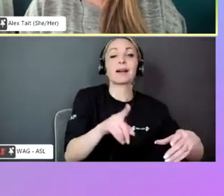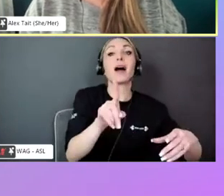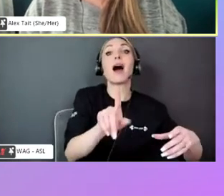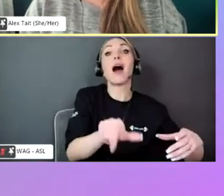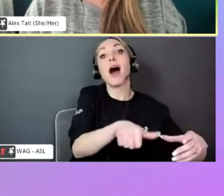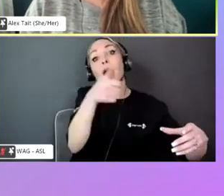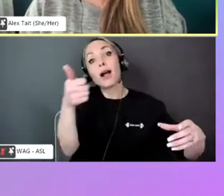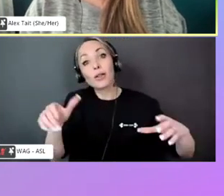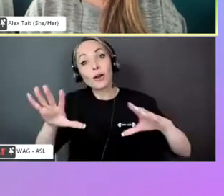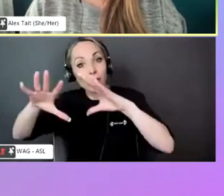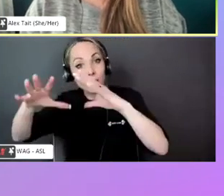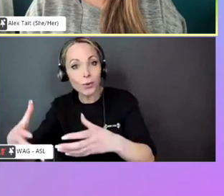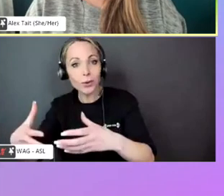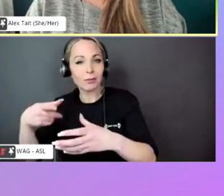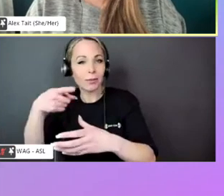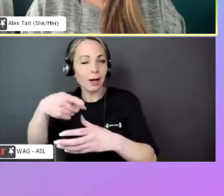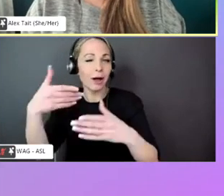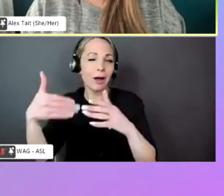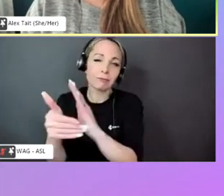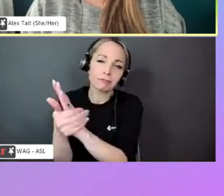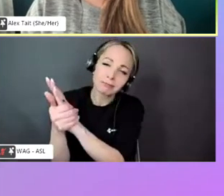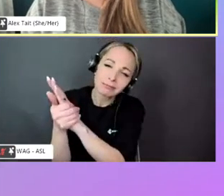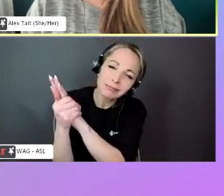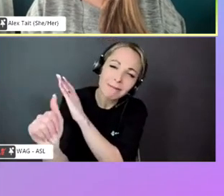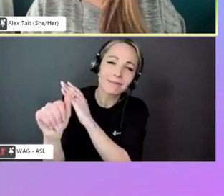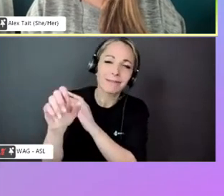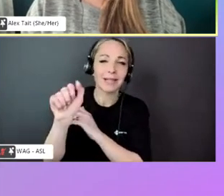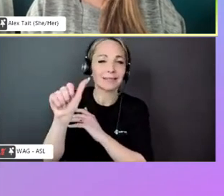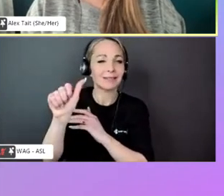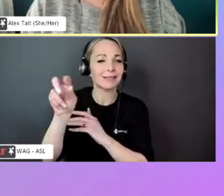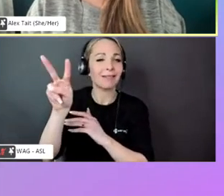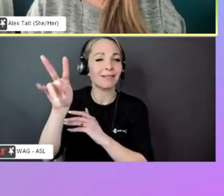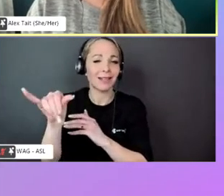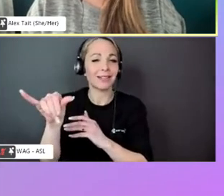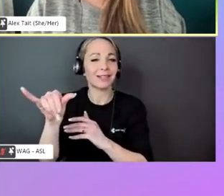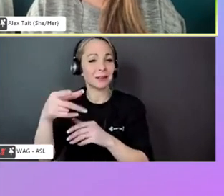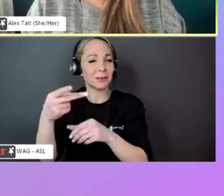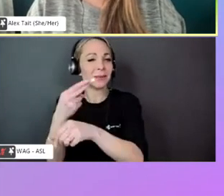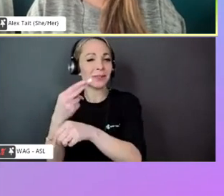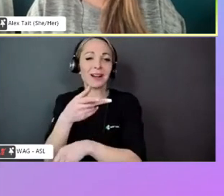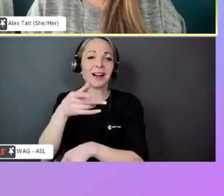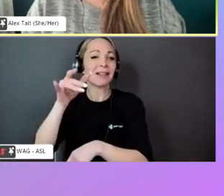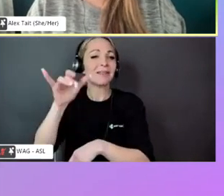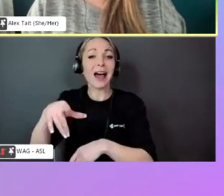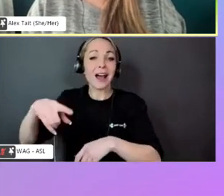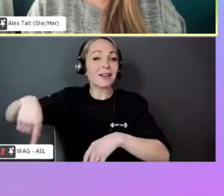these are folks who have a high level of digital skills and frequently engage in a wide range of online